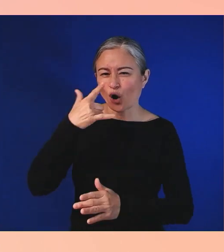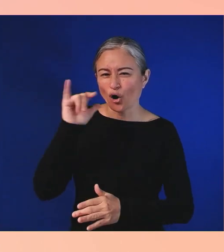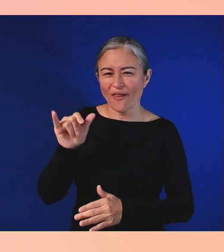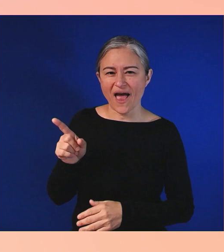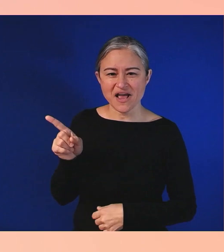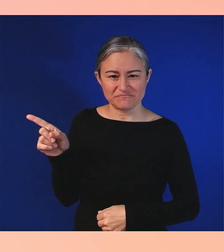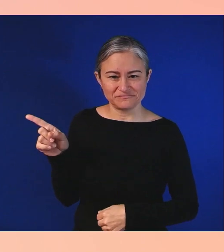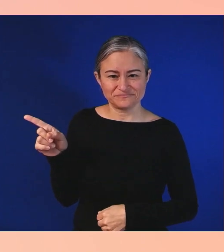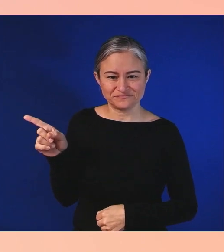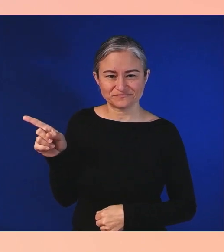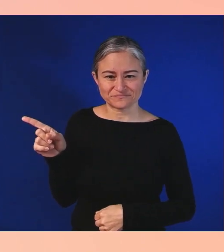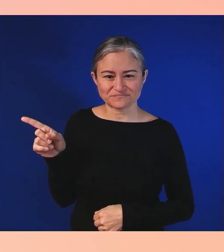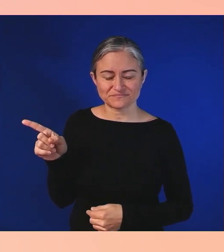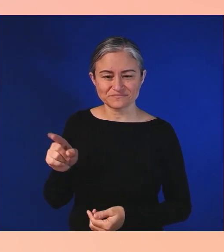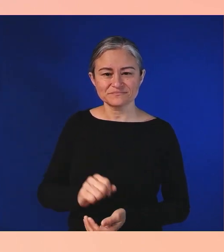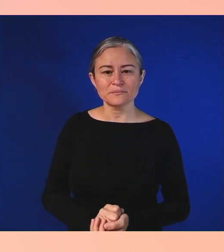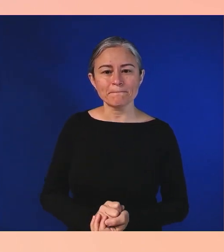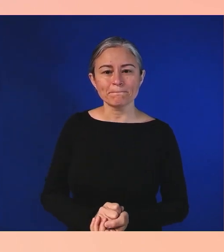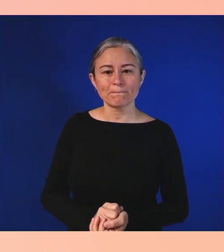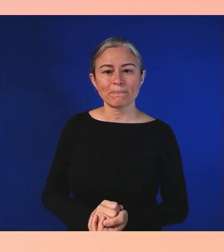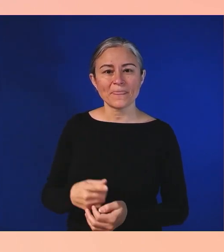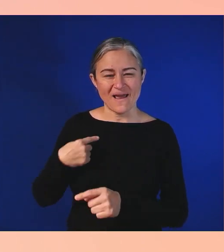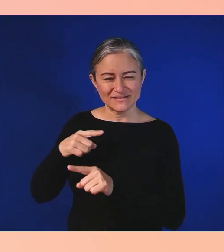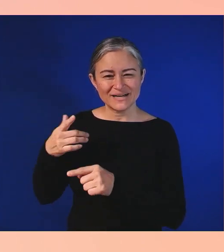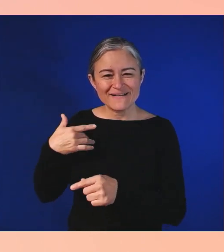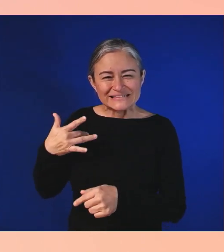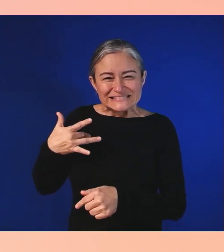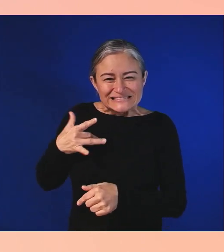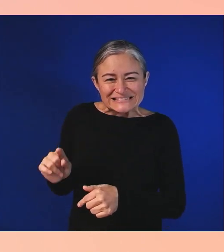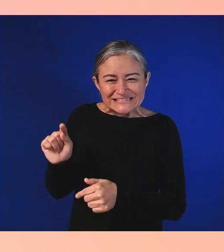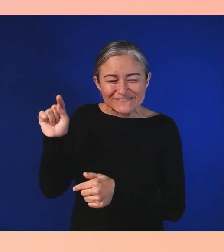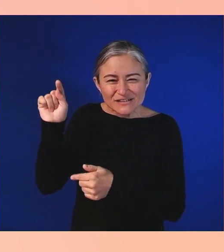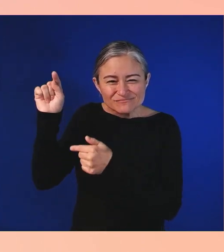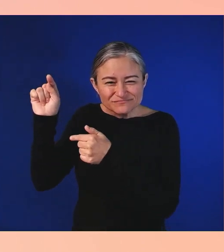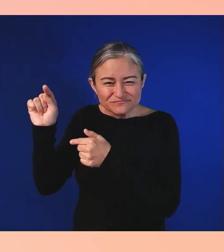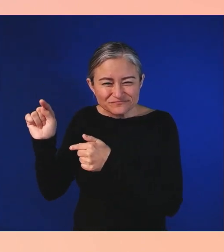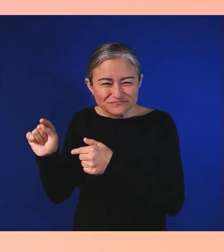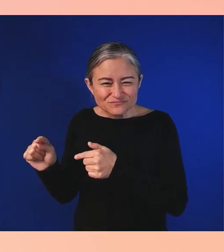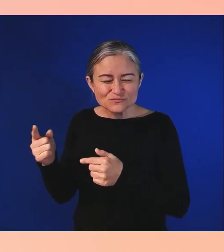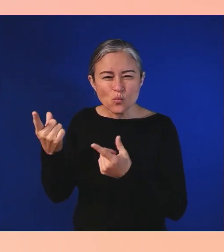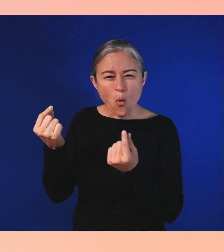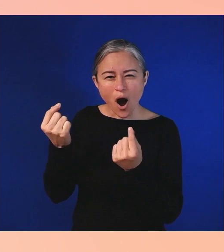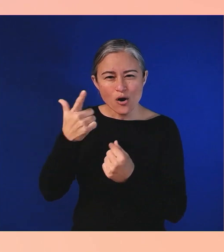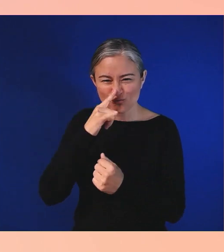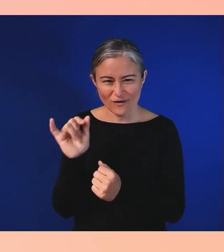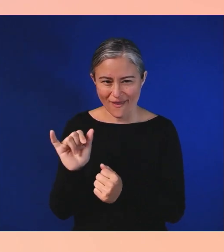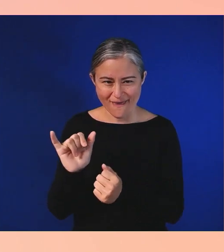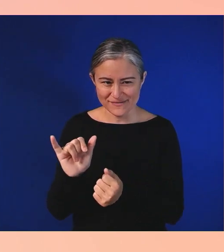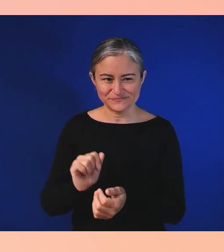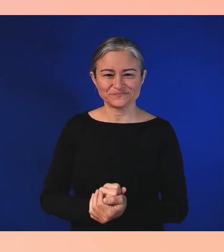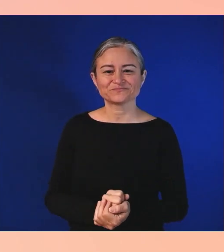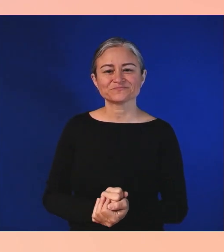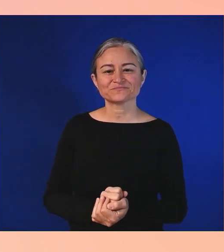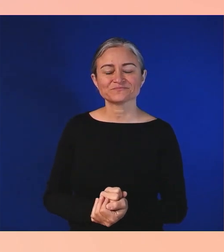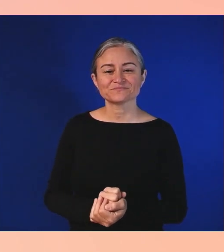I'm focusing on Visual Studio, now I have a code which I want to review.